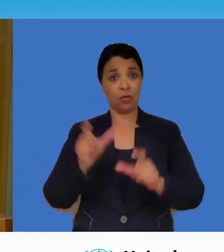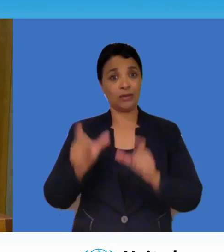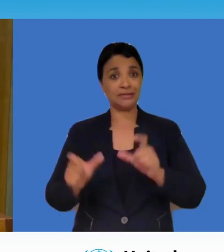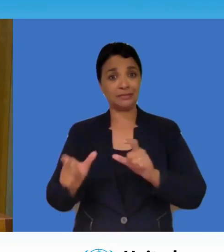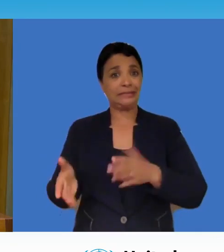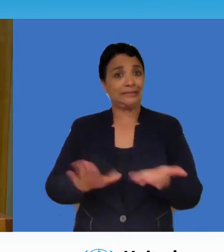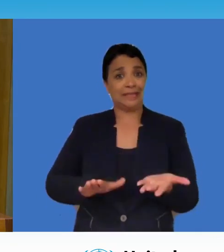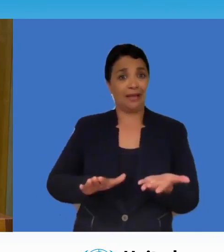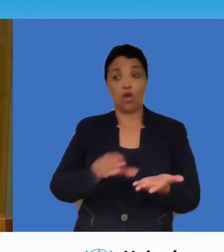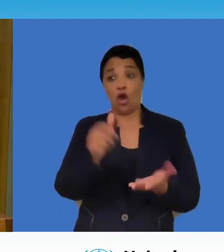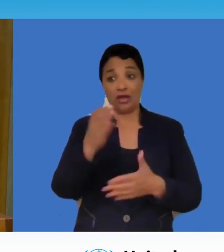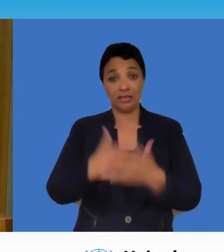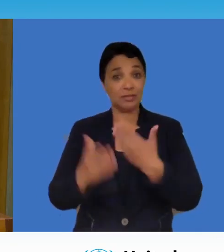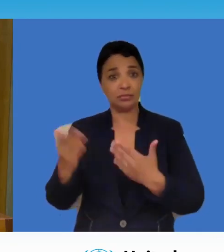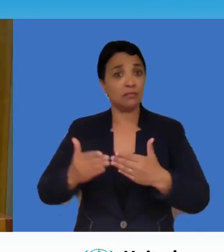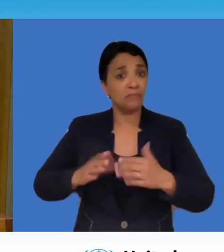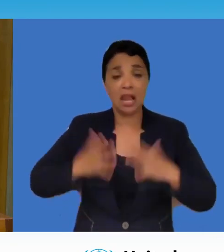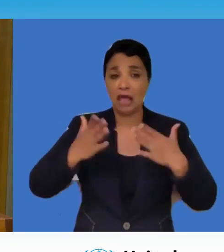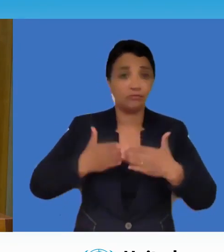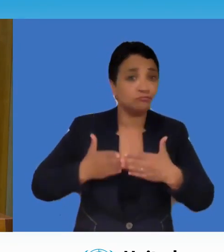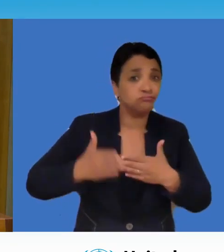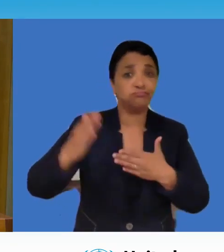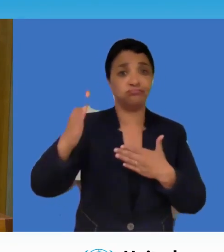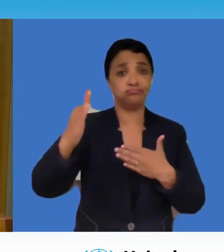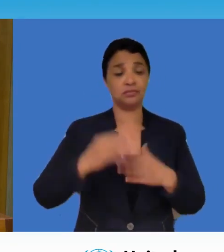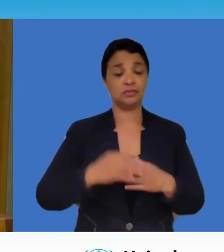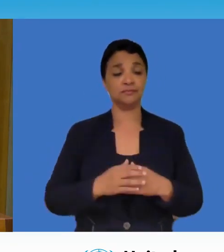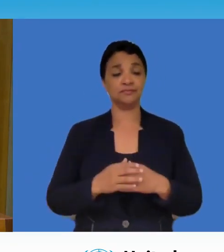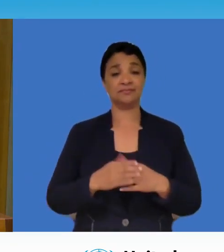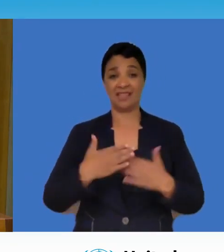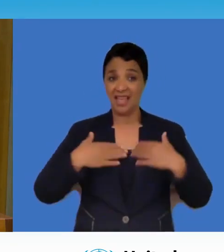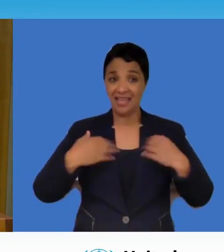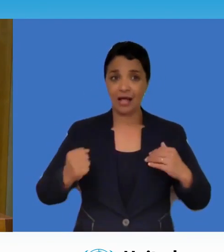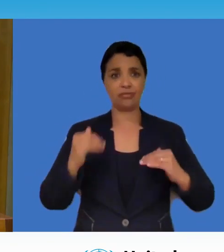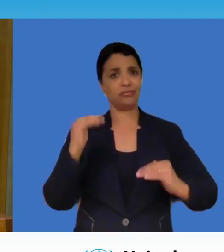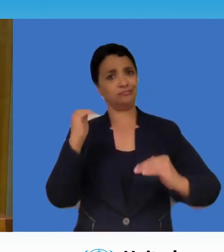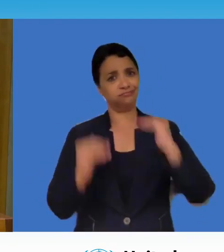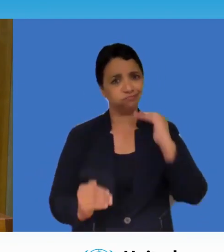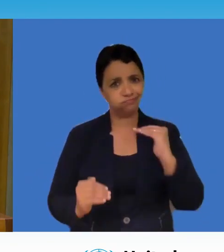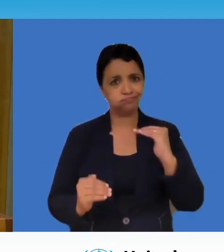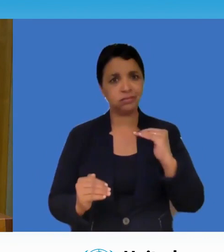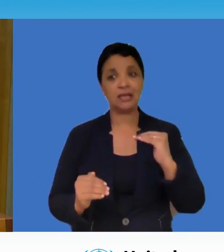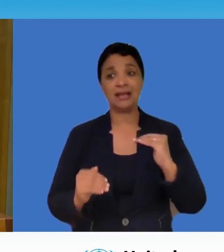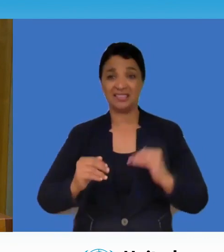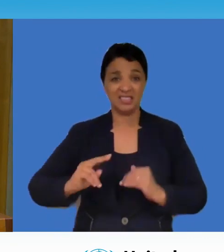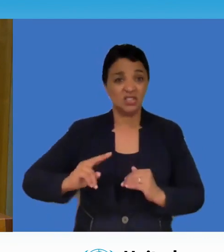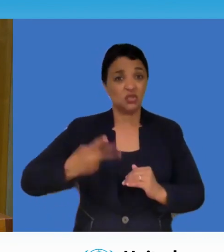earlier than those without disabilities persons with disabilities face Health inequities with